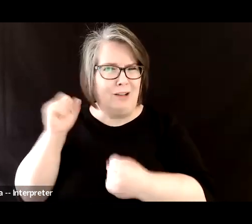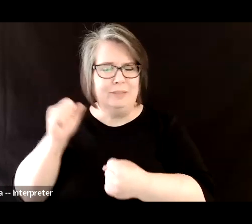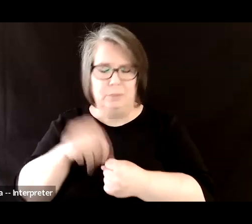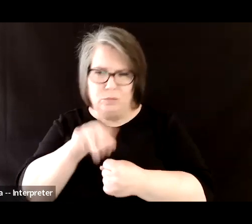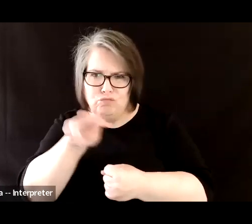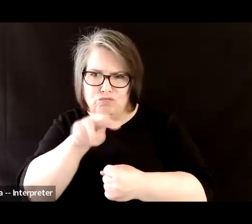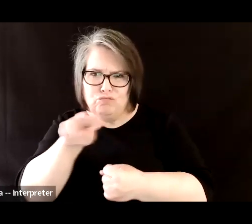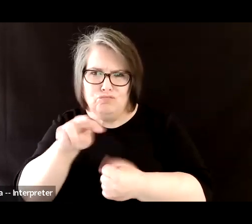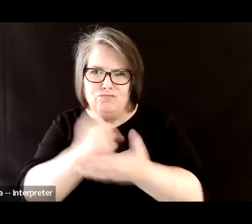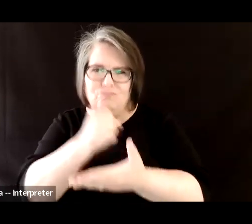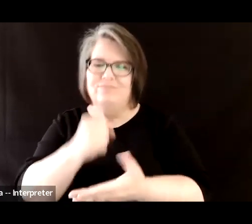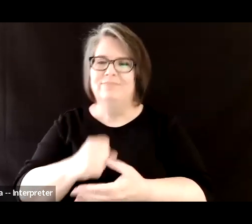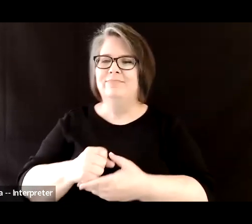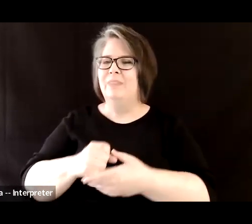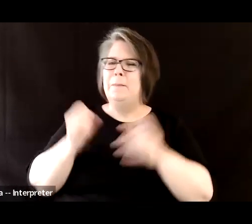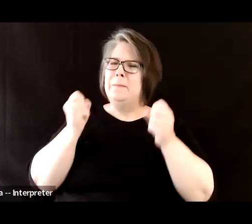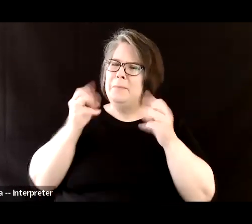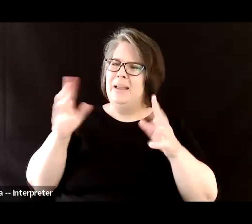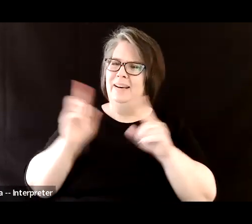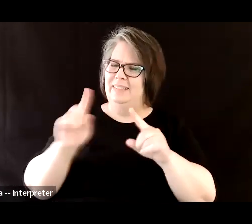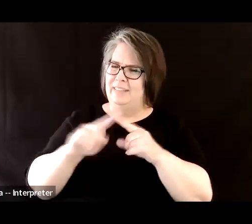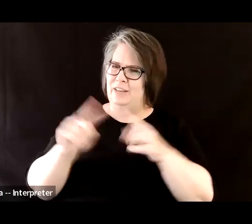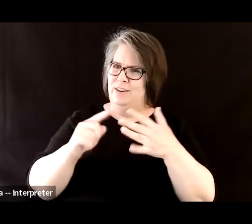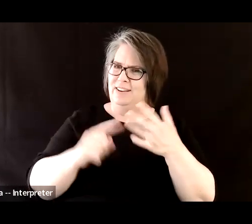cases. Having those options can make a